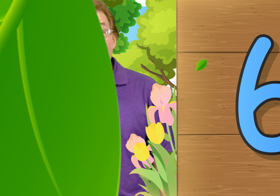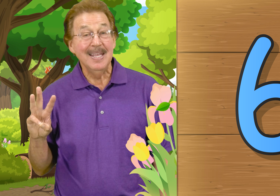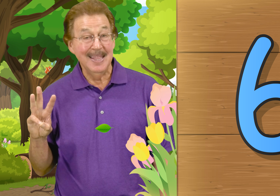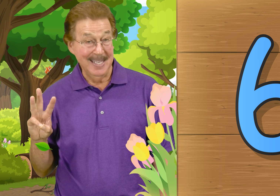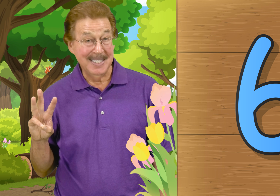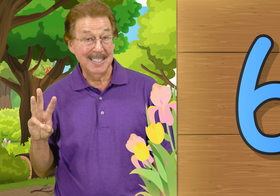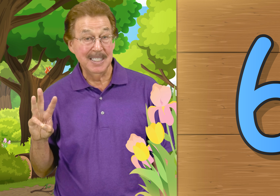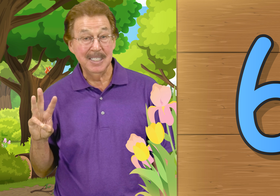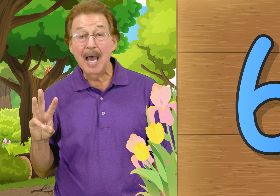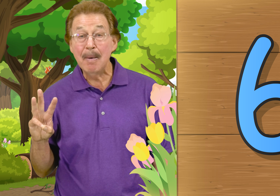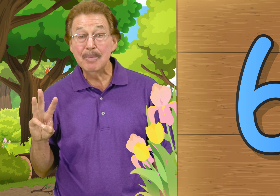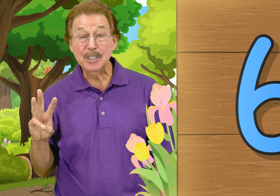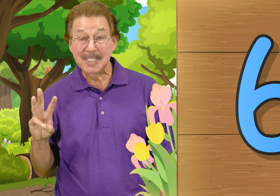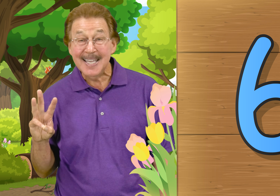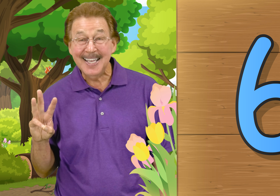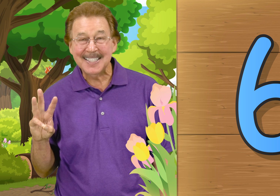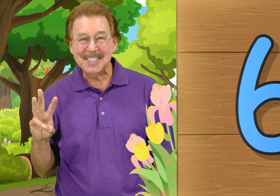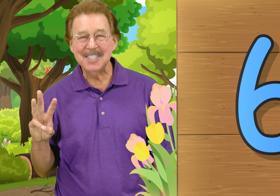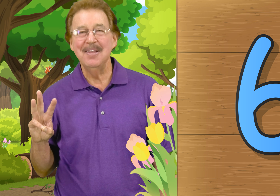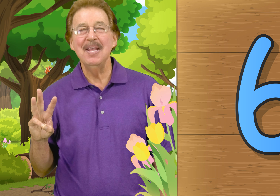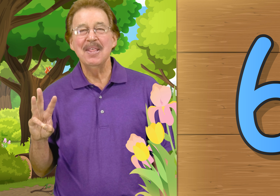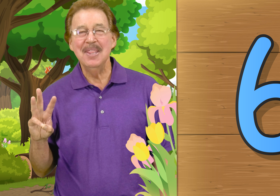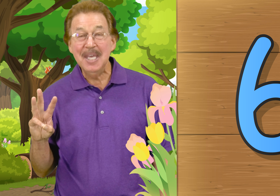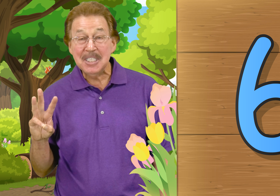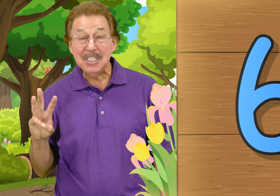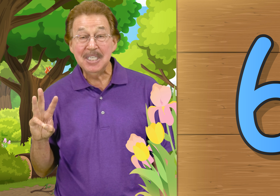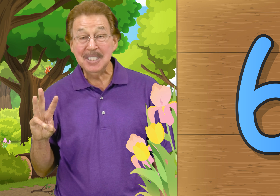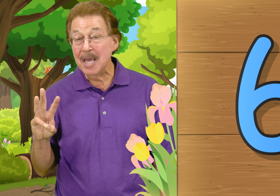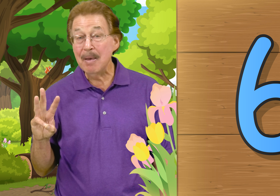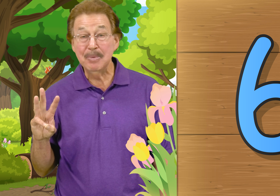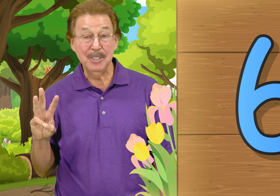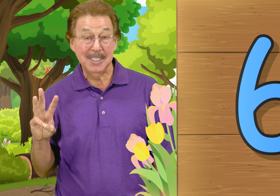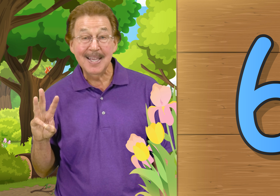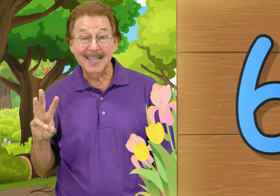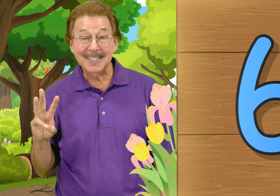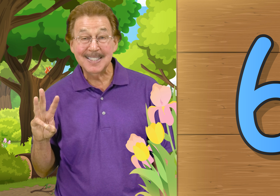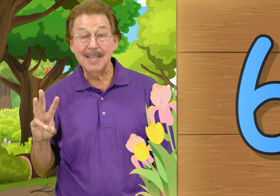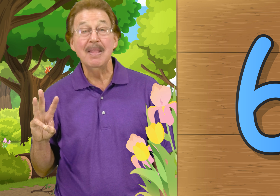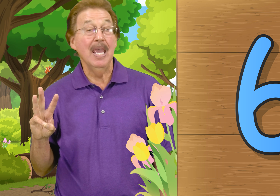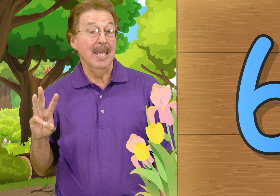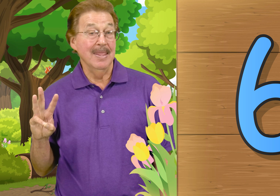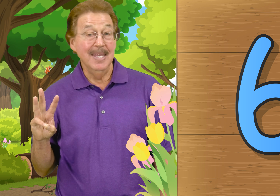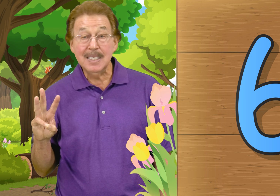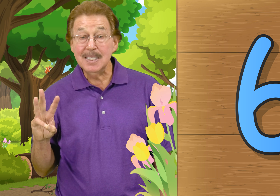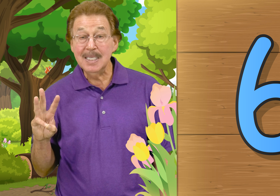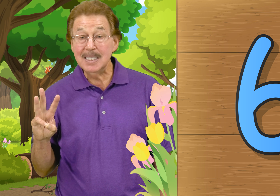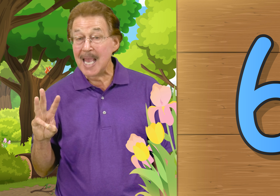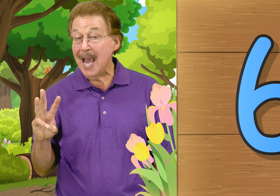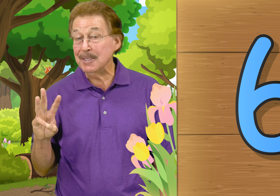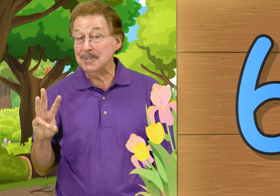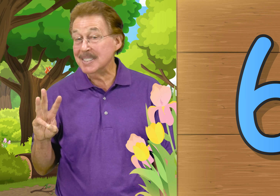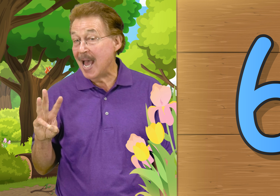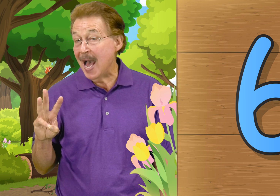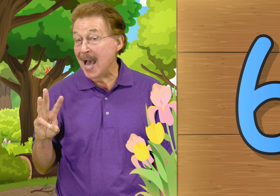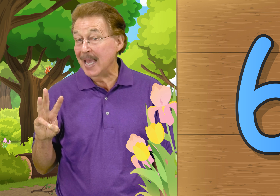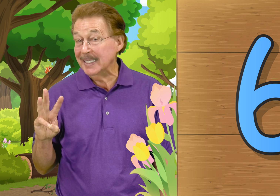This is number 6 This is how you sign it